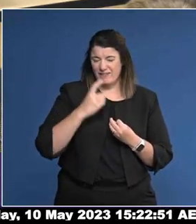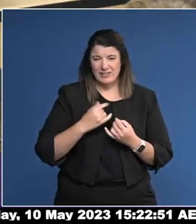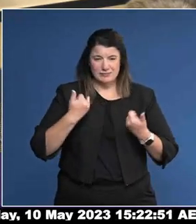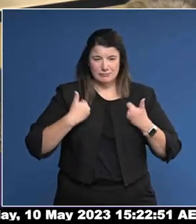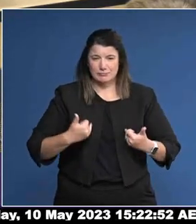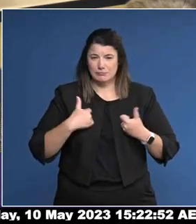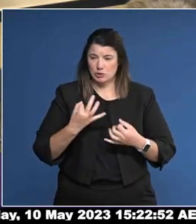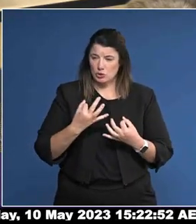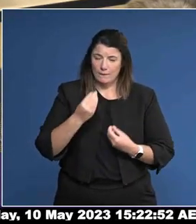27 May 2020.